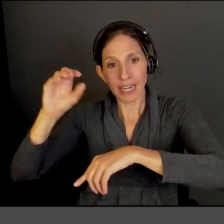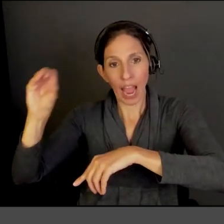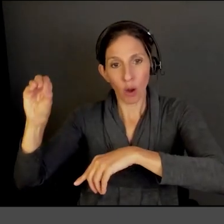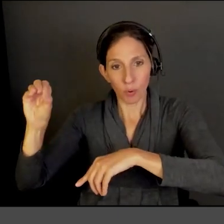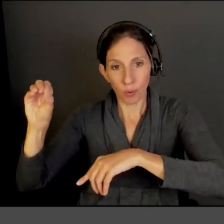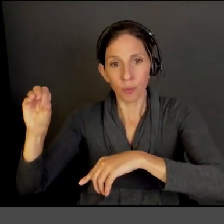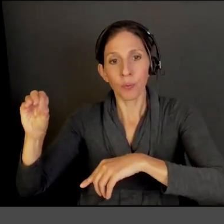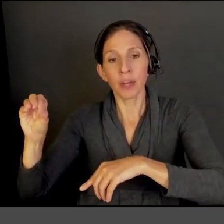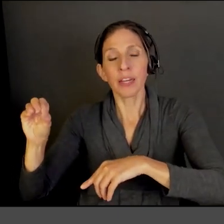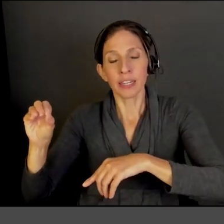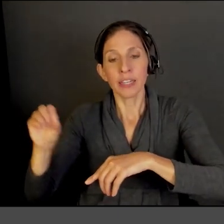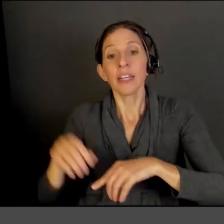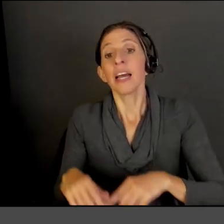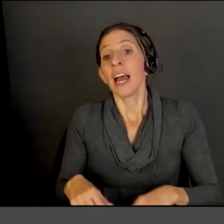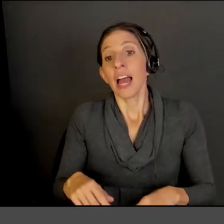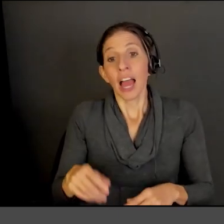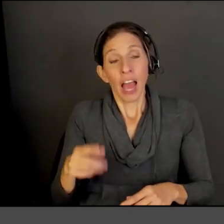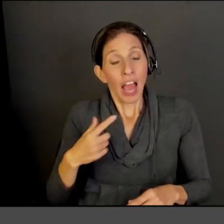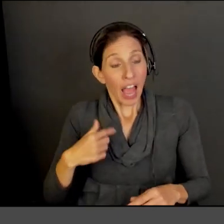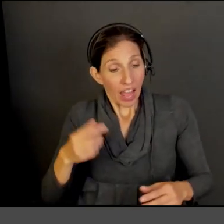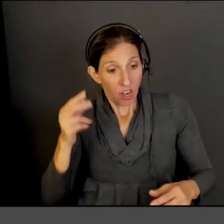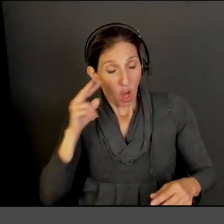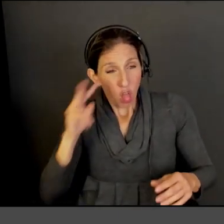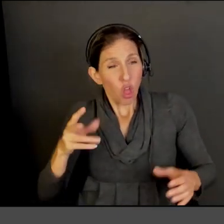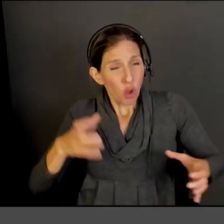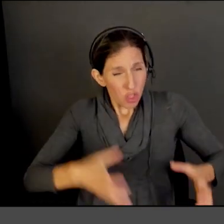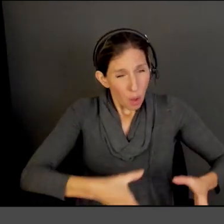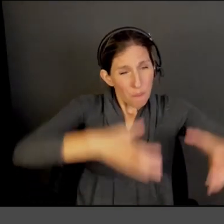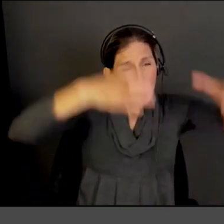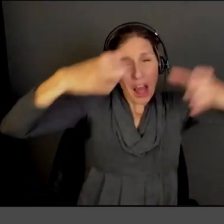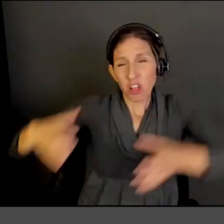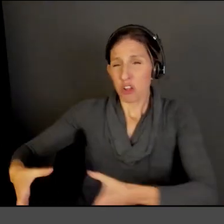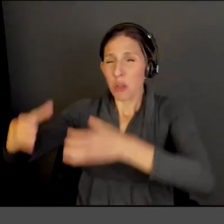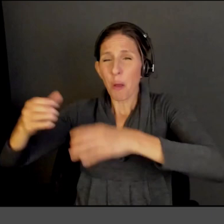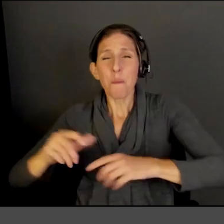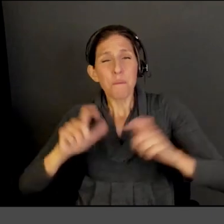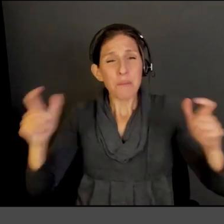LOOK AT THOSE PILLARS, THOSE GIANT CEMENT PILLARS ARE PERFECT FOR A MURAL. PERFECT.